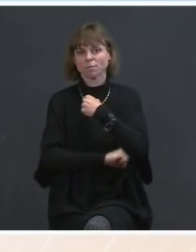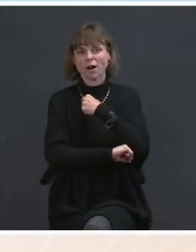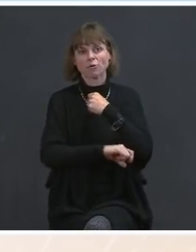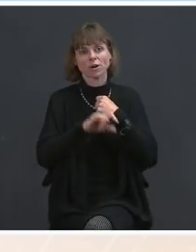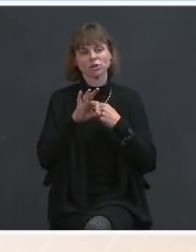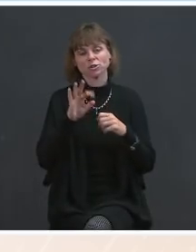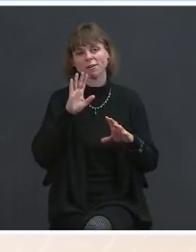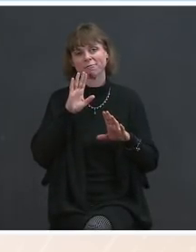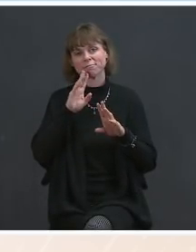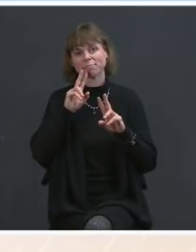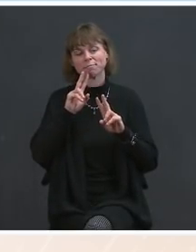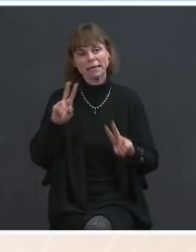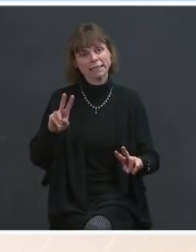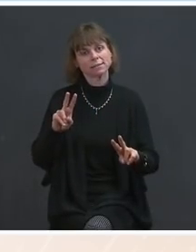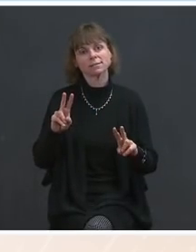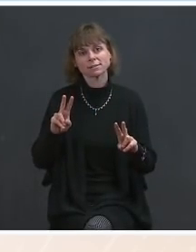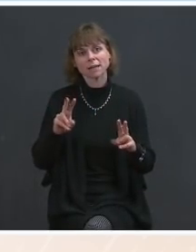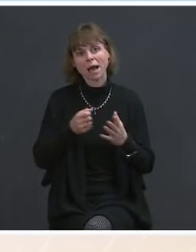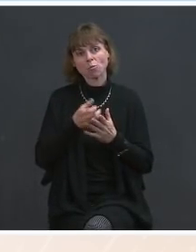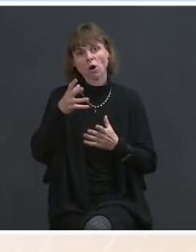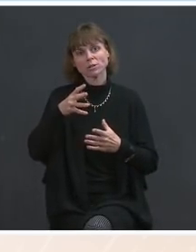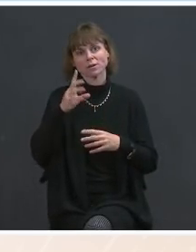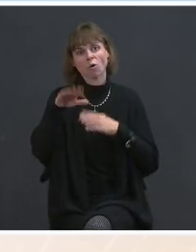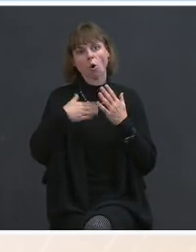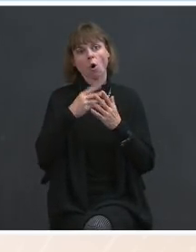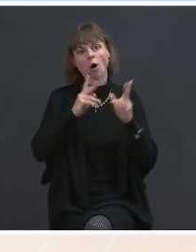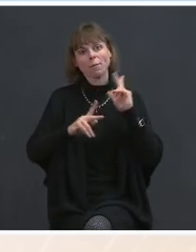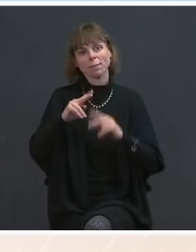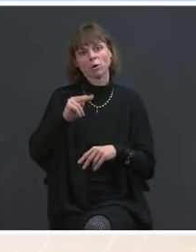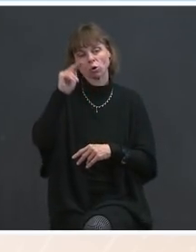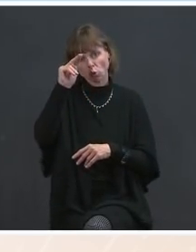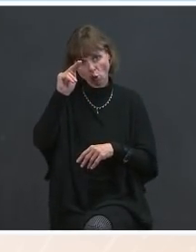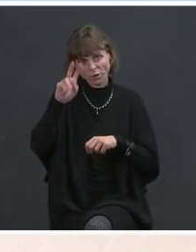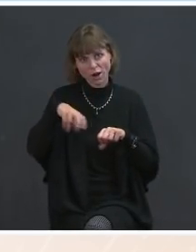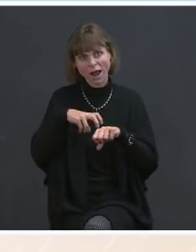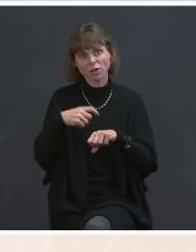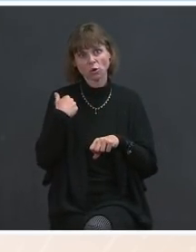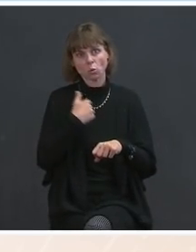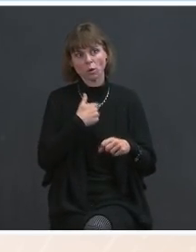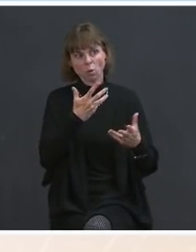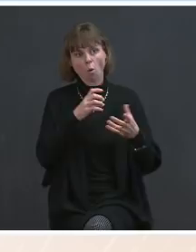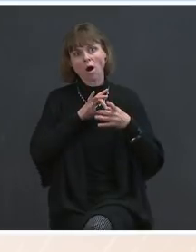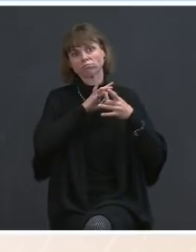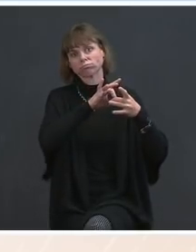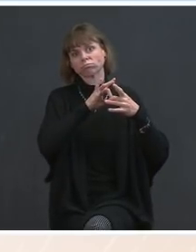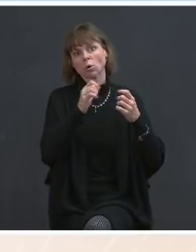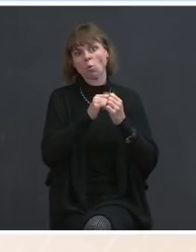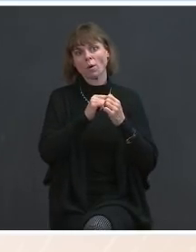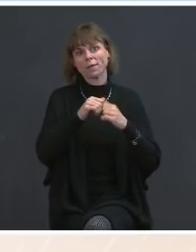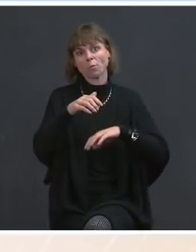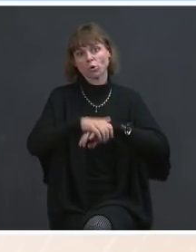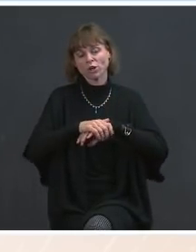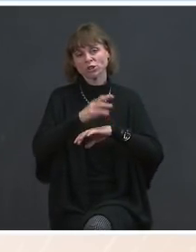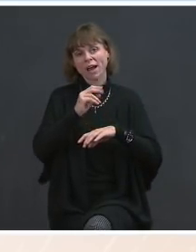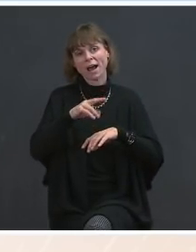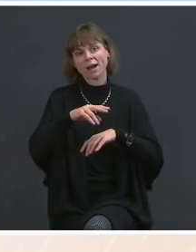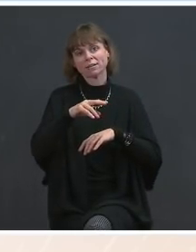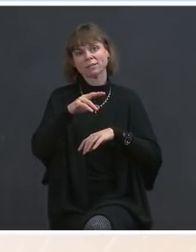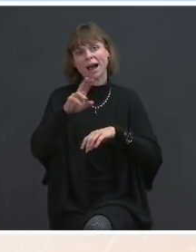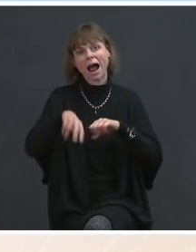and we also welcome cooperation between our British and Irish counterparts on the Northern Irish bor- -- Protocol. Go ahead, Hans. The Press: Just a quick housekeeping one.